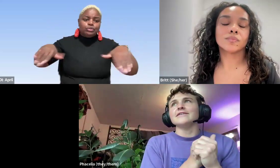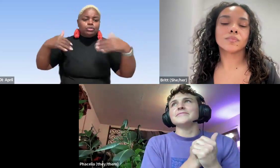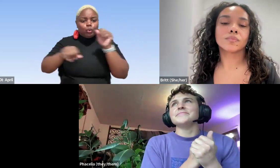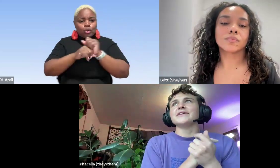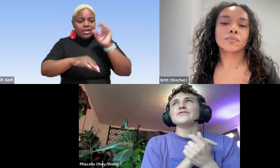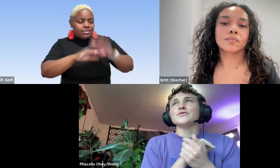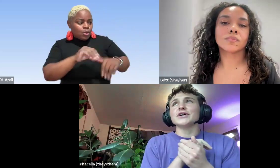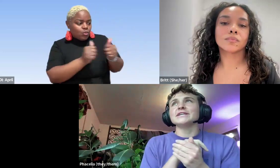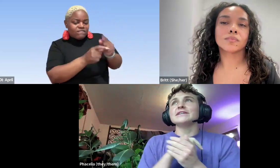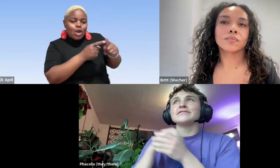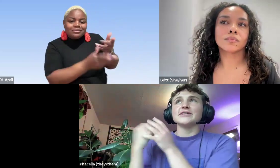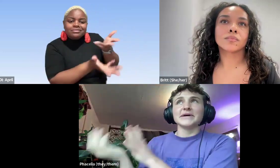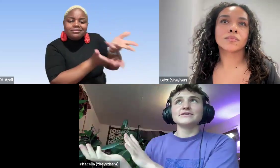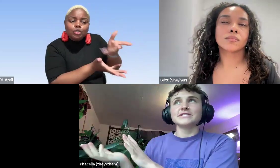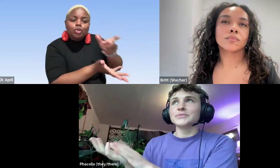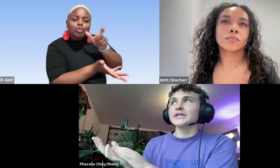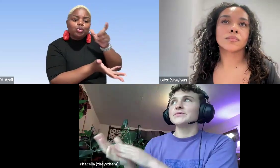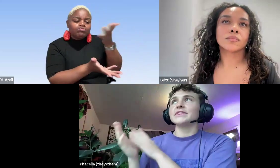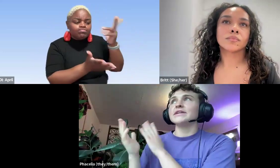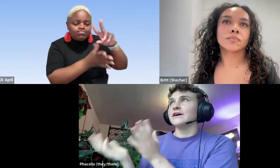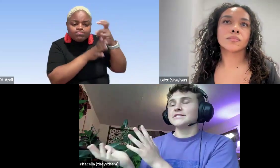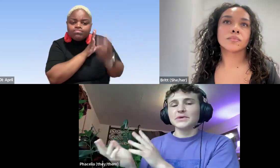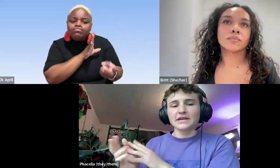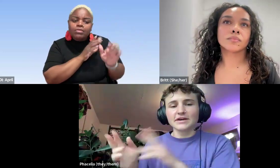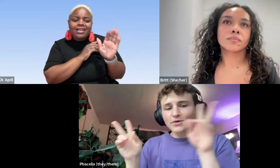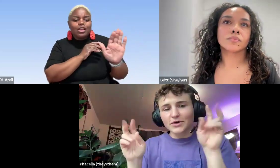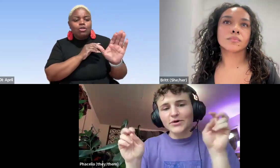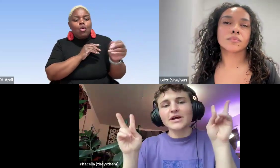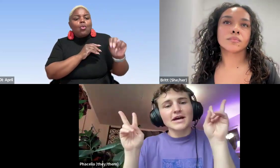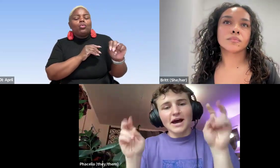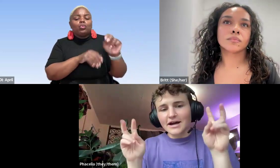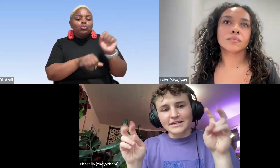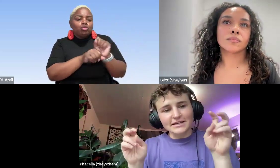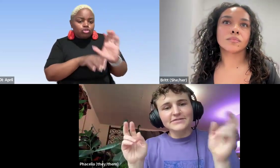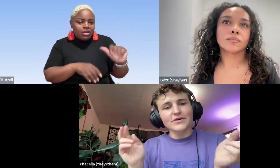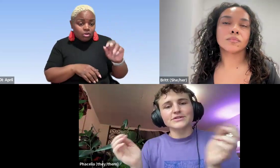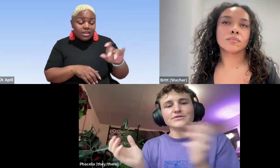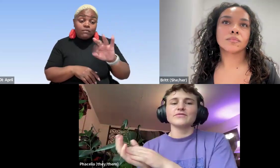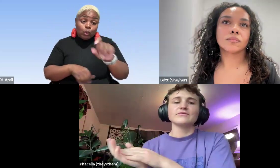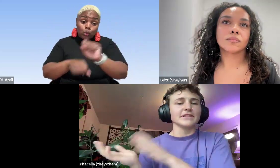Um, if you've worked in developmental disability with non-speaking, quote-unquote, 'high needs' folks, you have